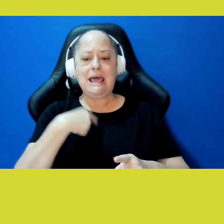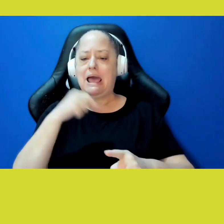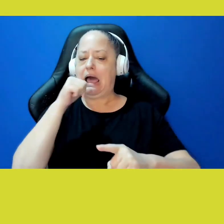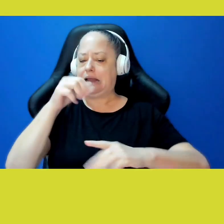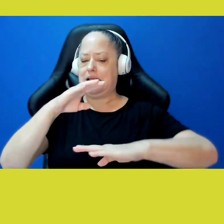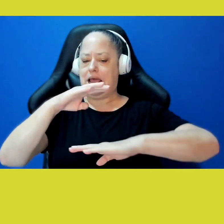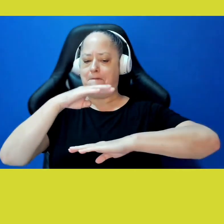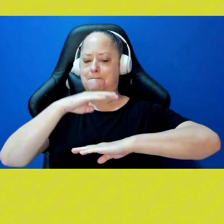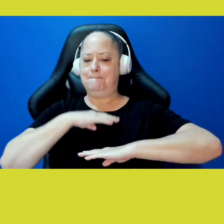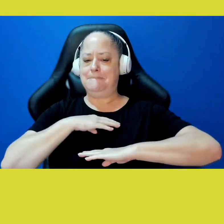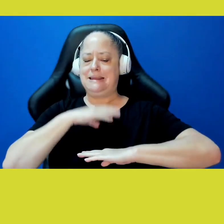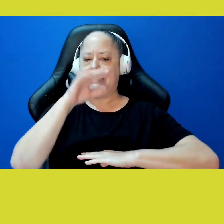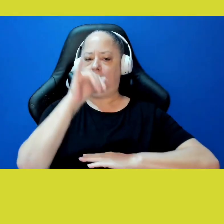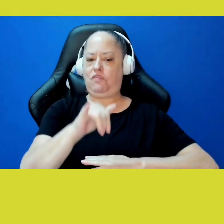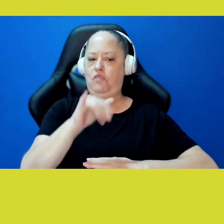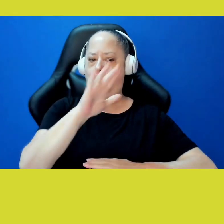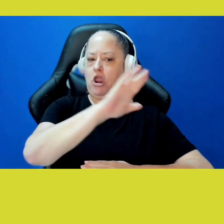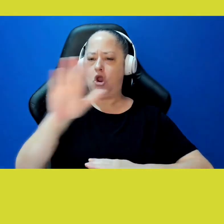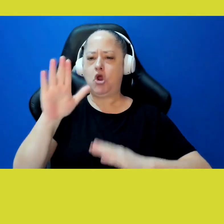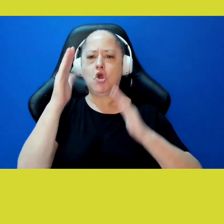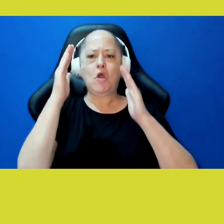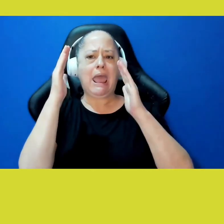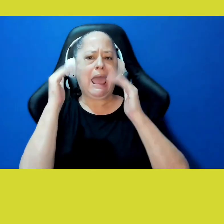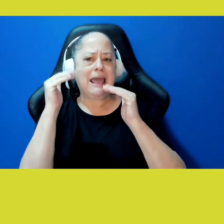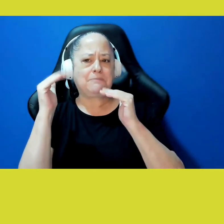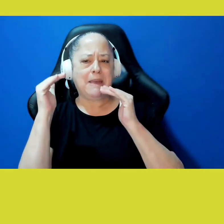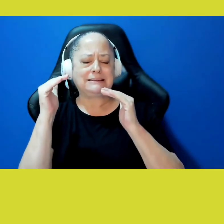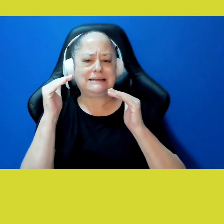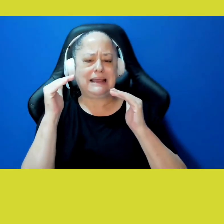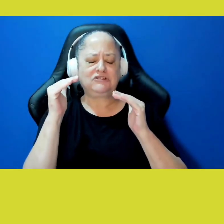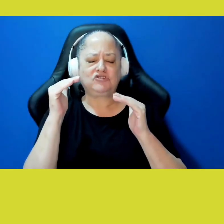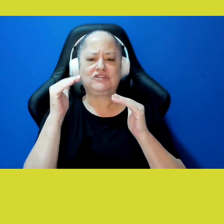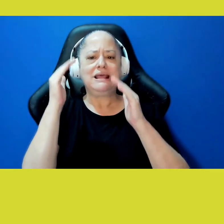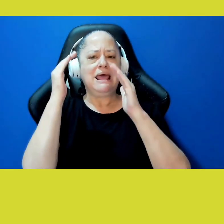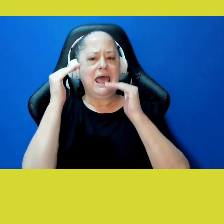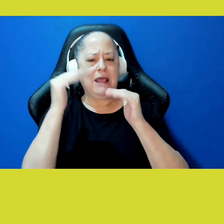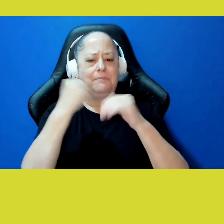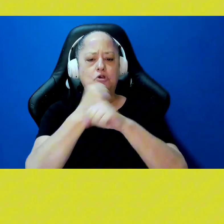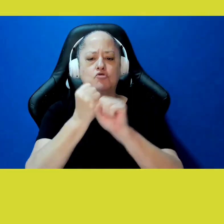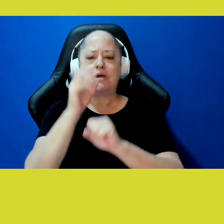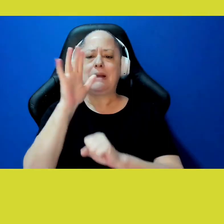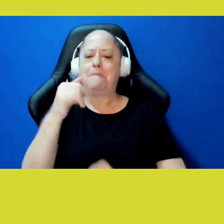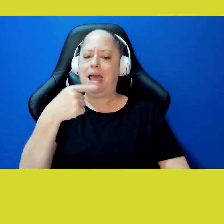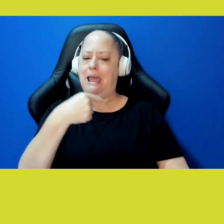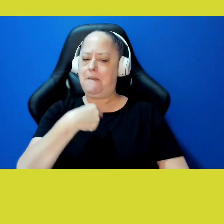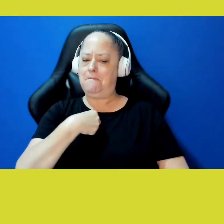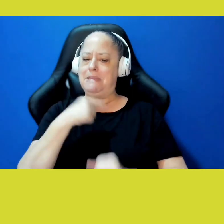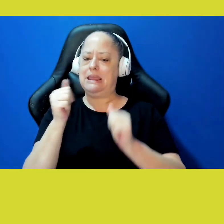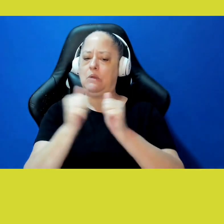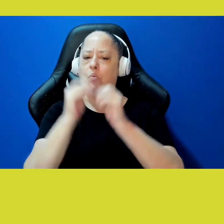individuals expectations. And the expectations are created by me with housing first. But you